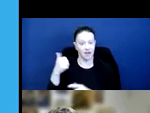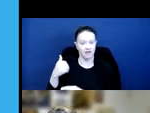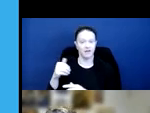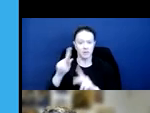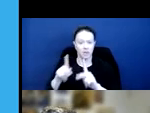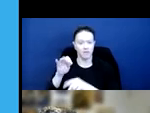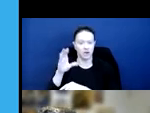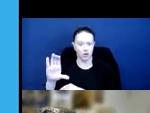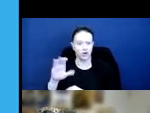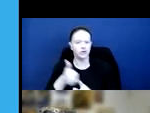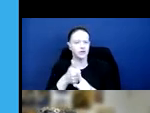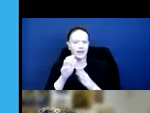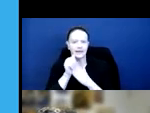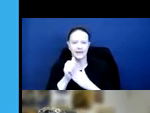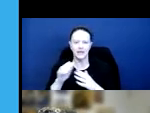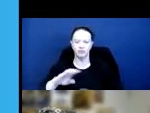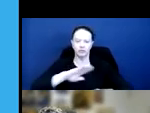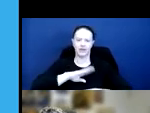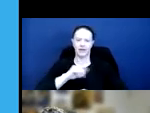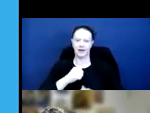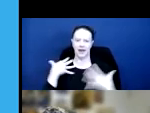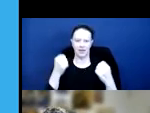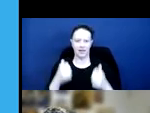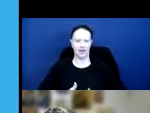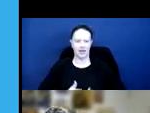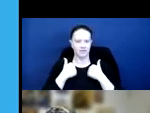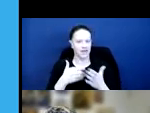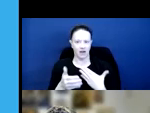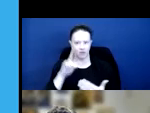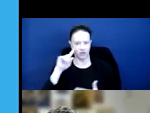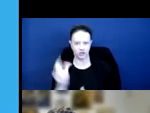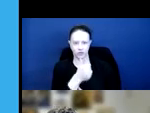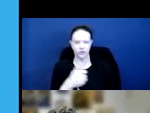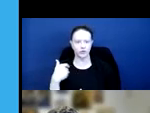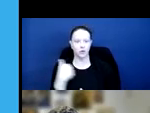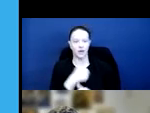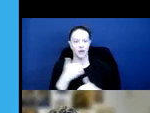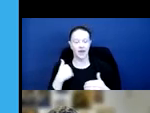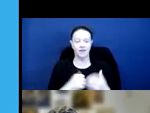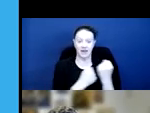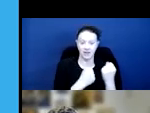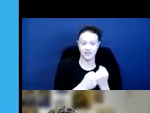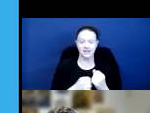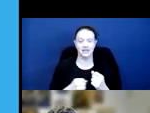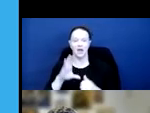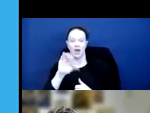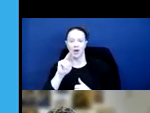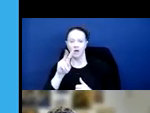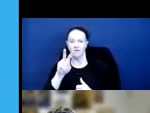where we come to learn and share resources with each other, and then knowledge center, which includes our trainings and tools dedicated to racial justice,